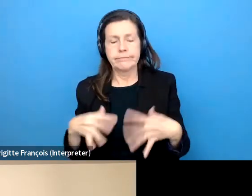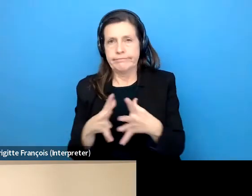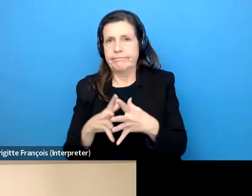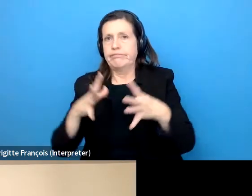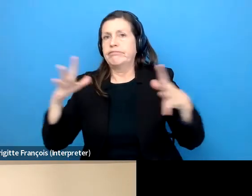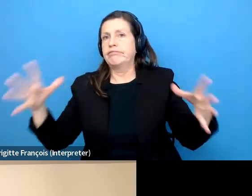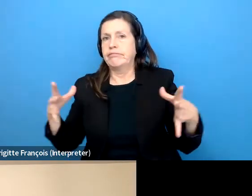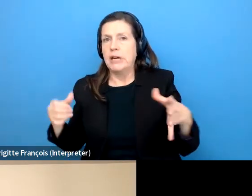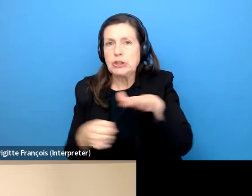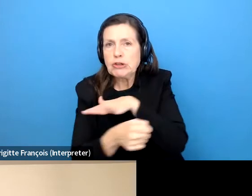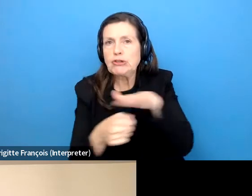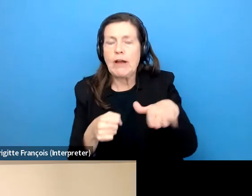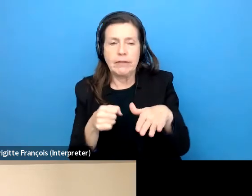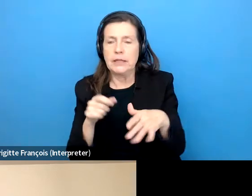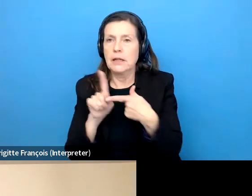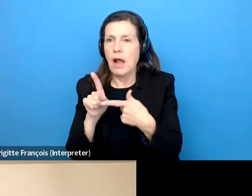especially exploitation of prostitution.